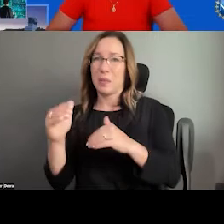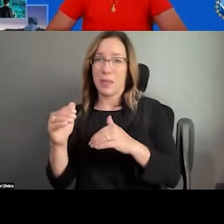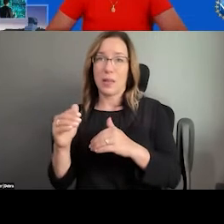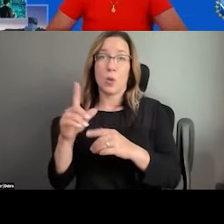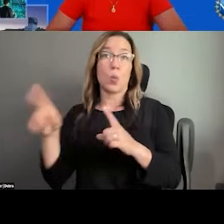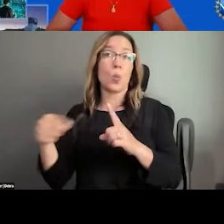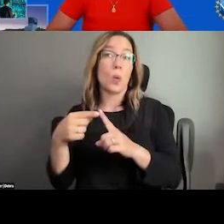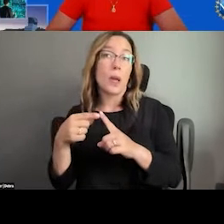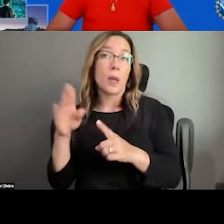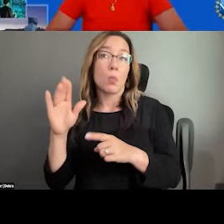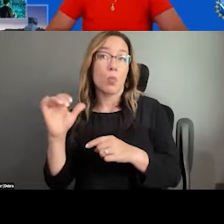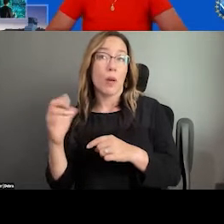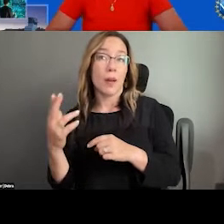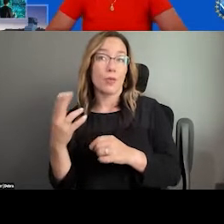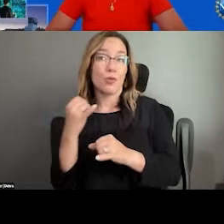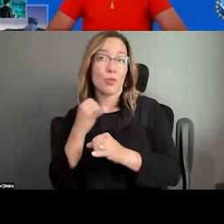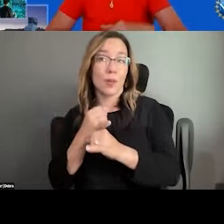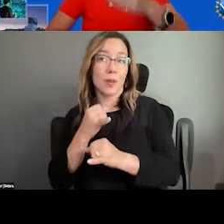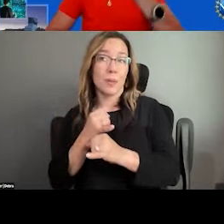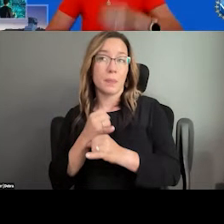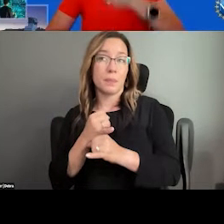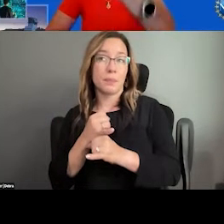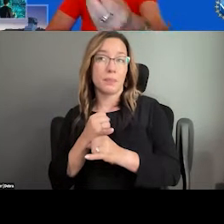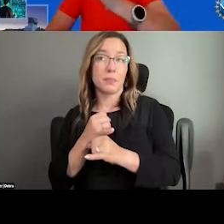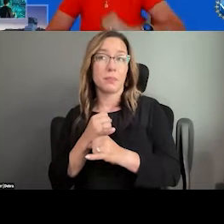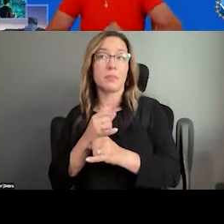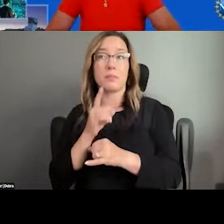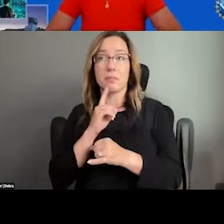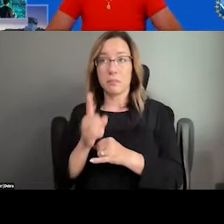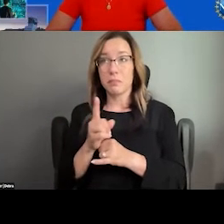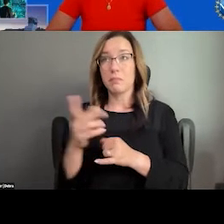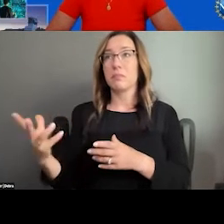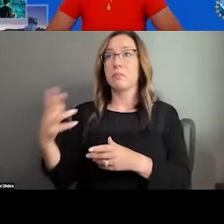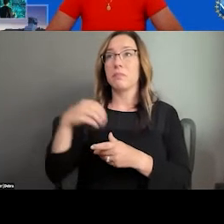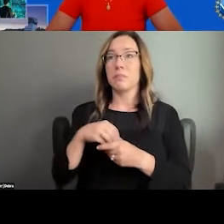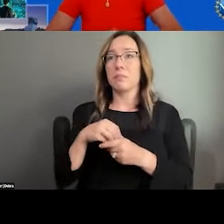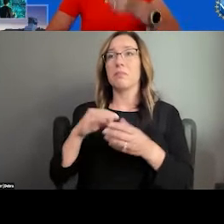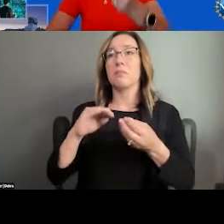a branch campus is included in the number of proposals,